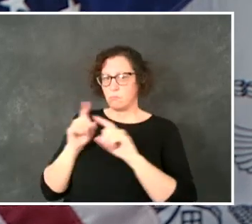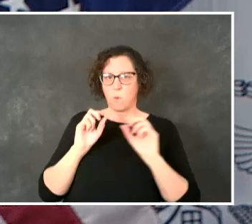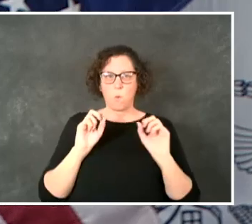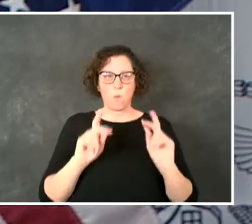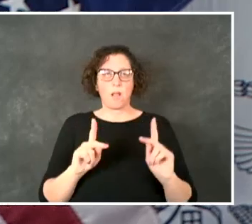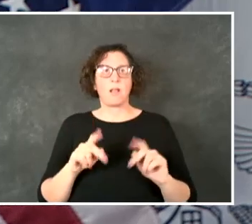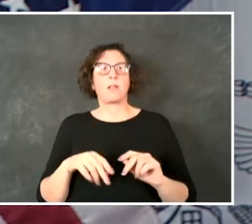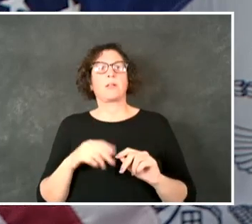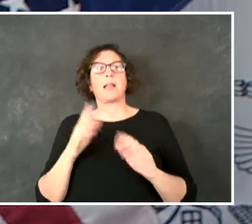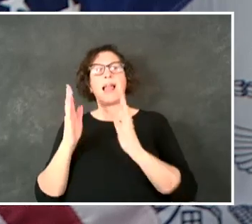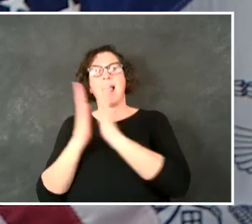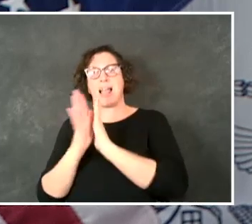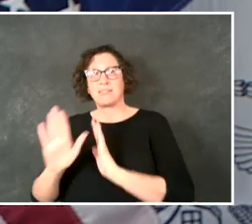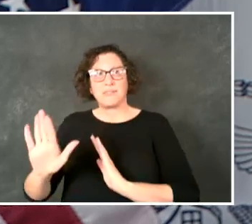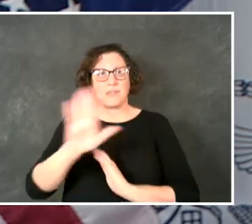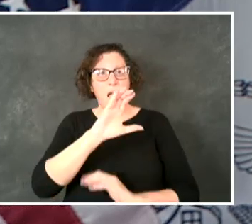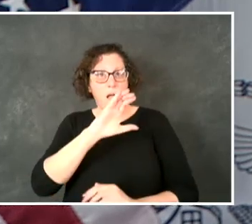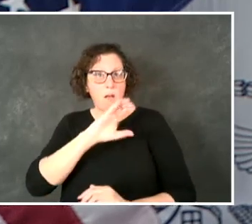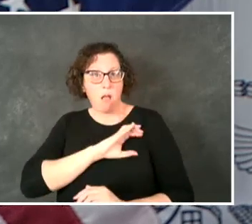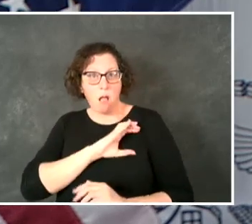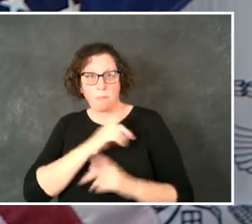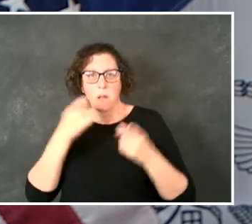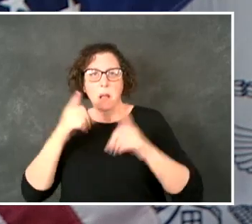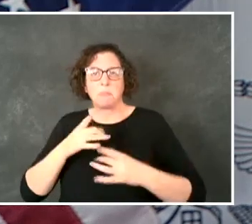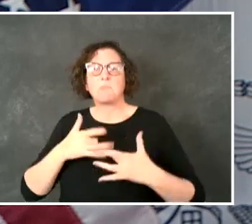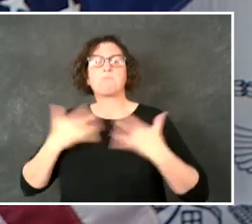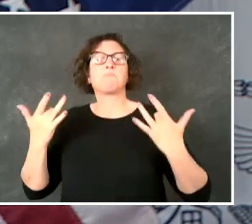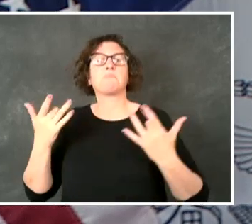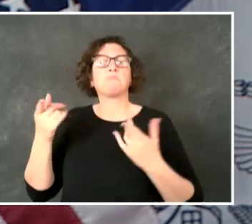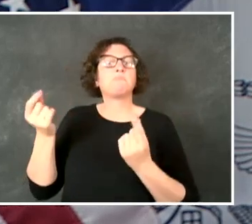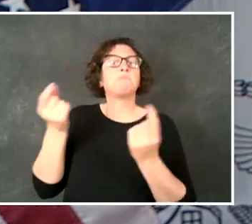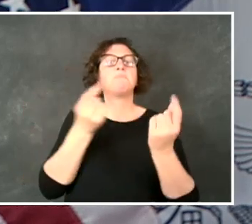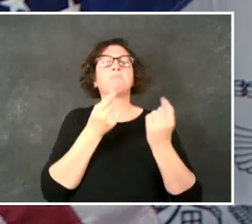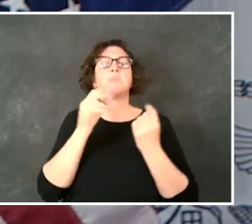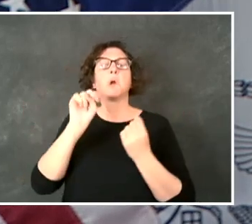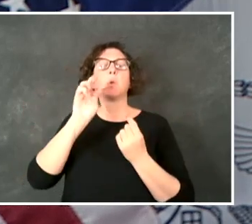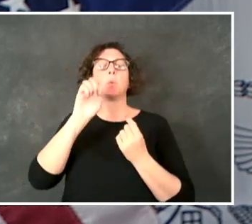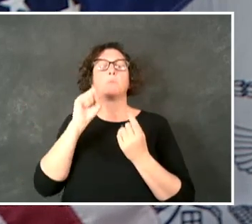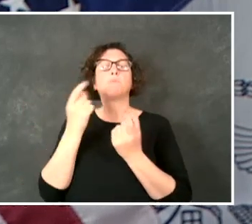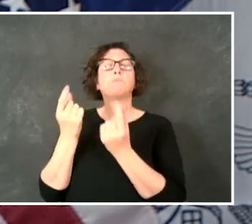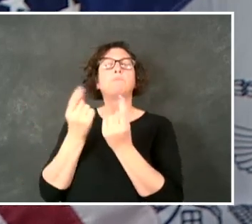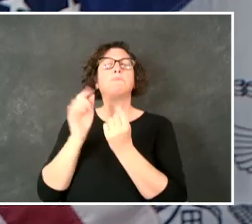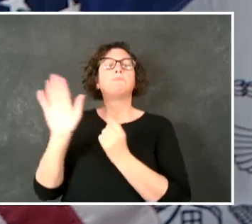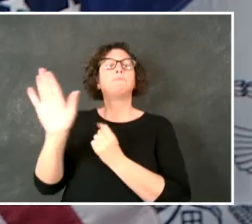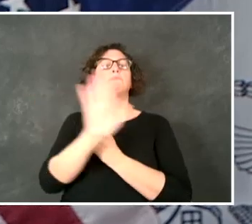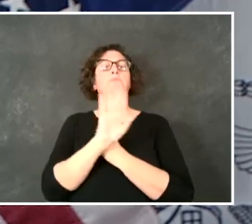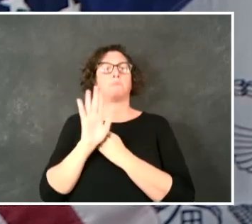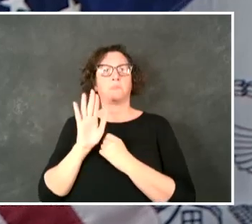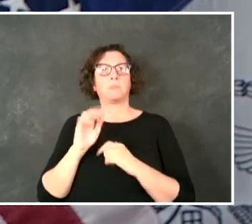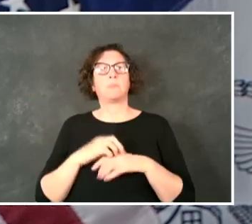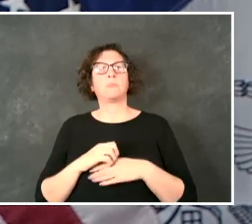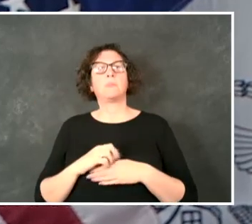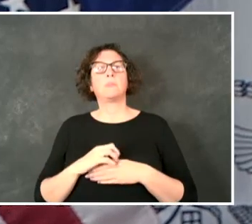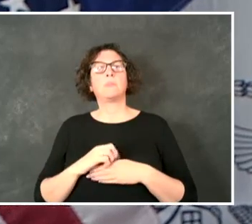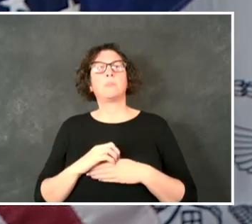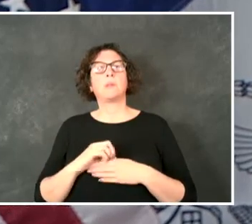PARK, RIVERSIDE PARK, HUDSON RIVER PARK. TALK TO HIS COMMANDS ABOUT WHAT HE'S SEEING.